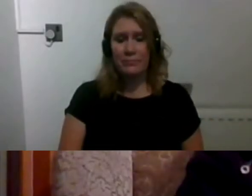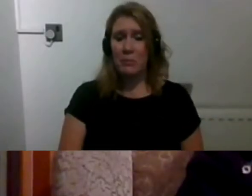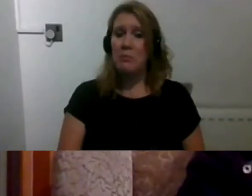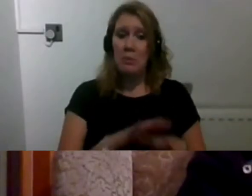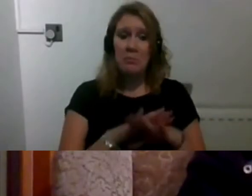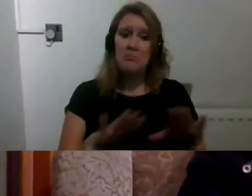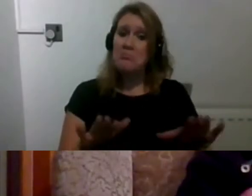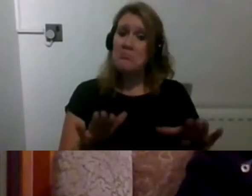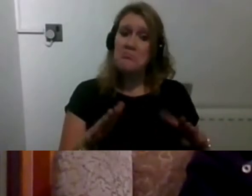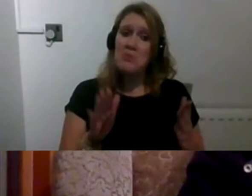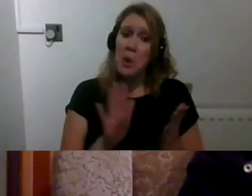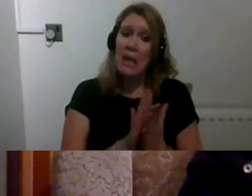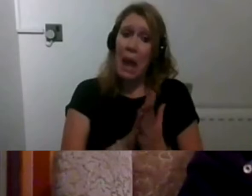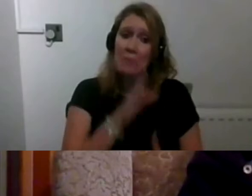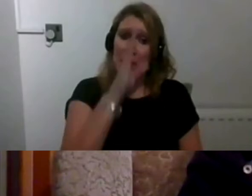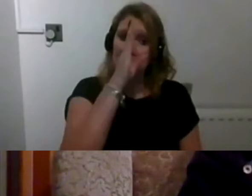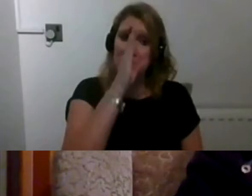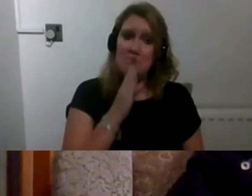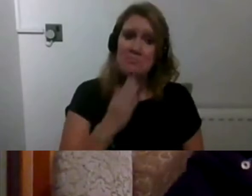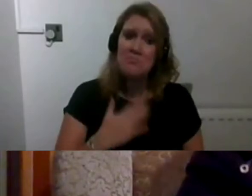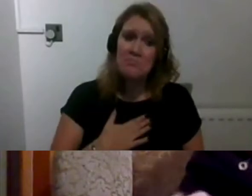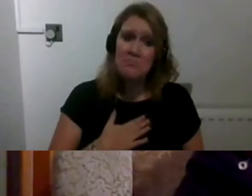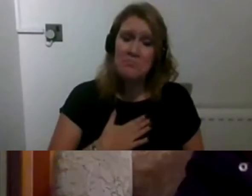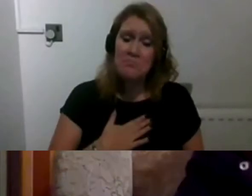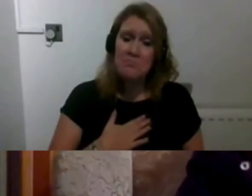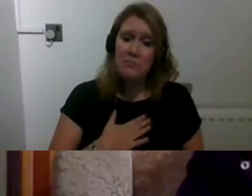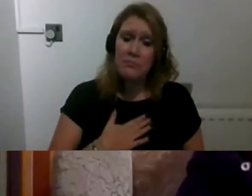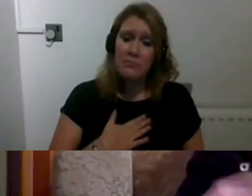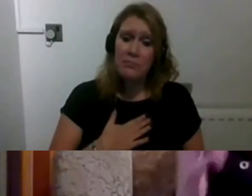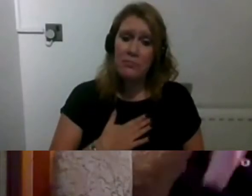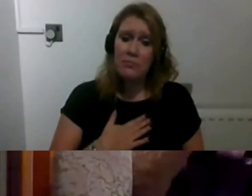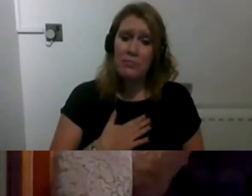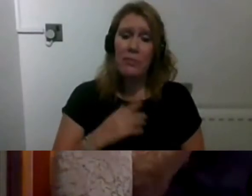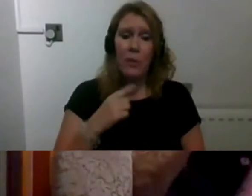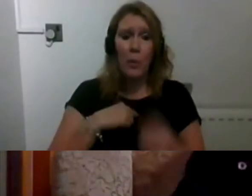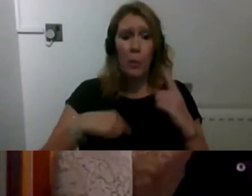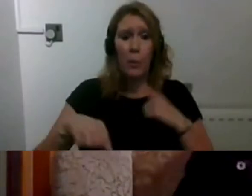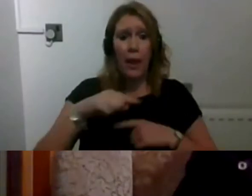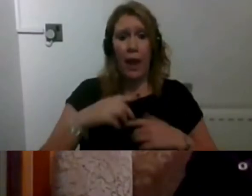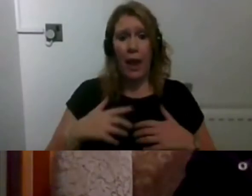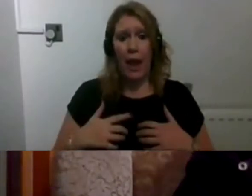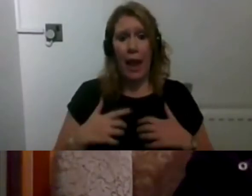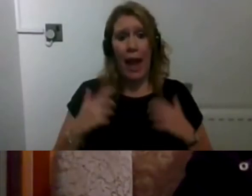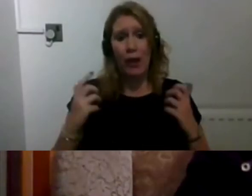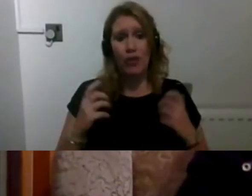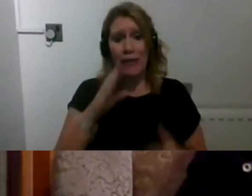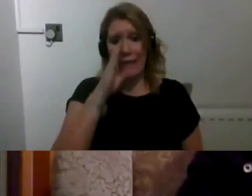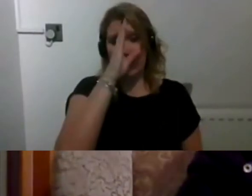No going out for dinner.